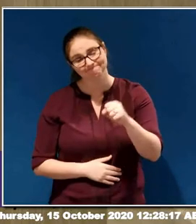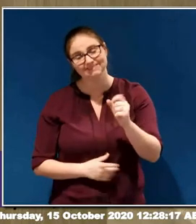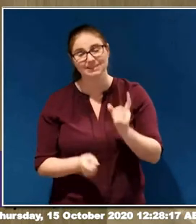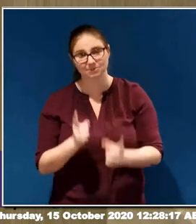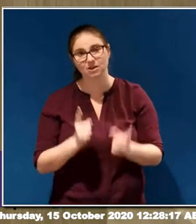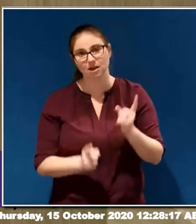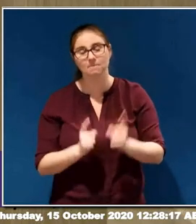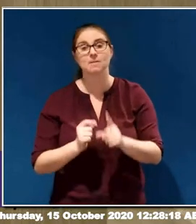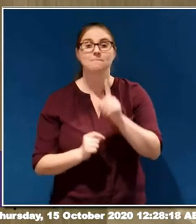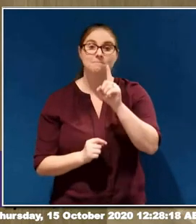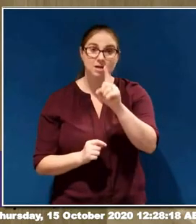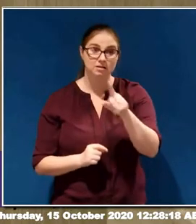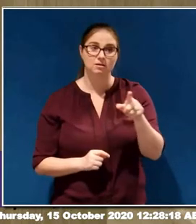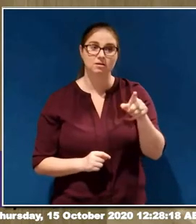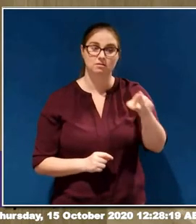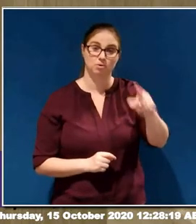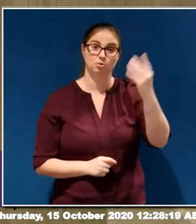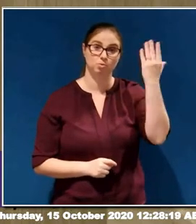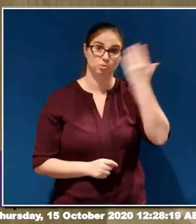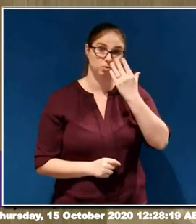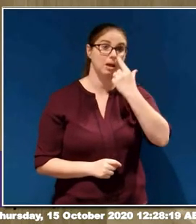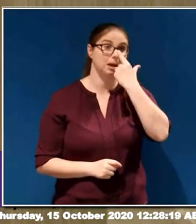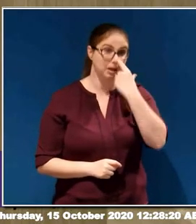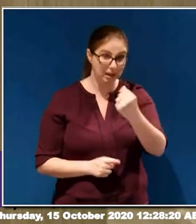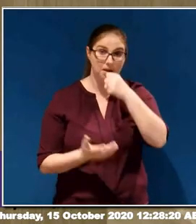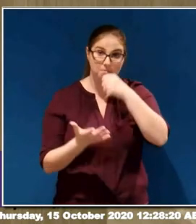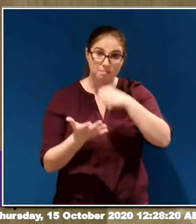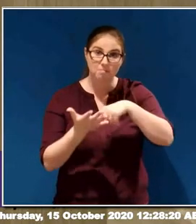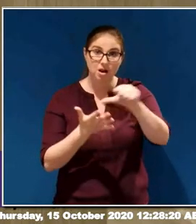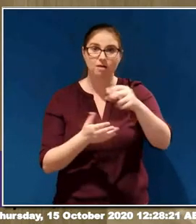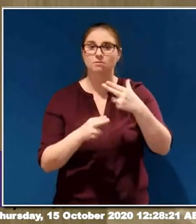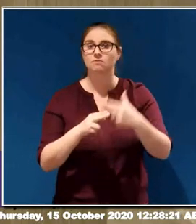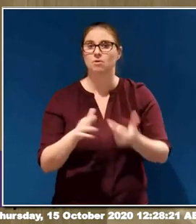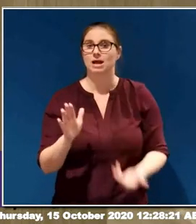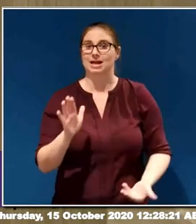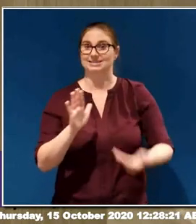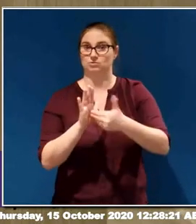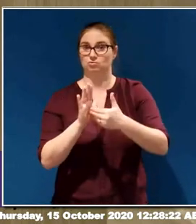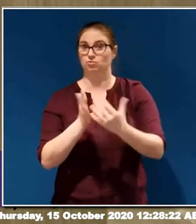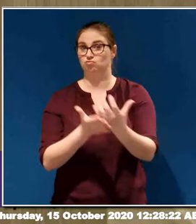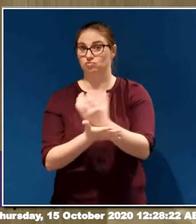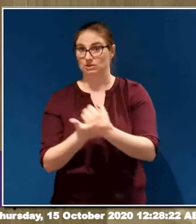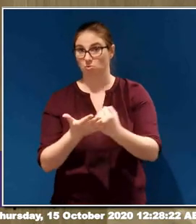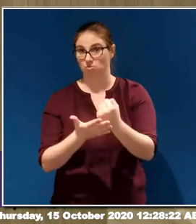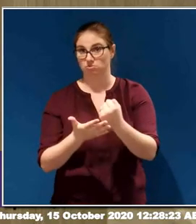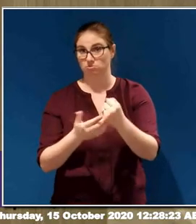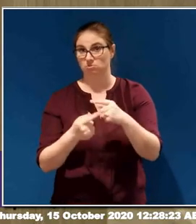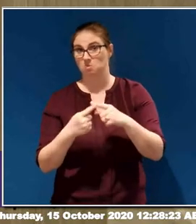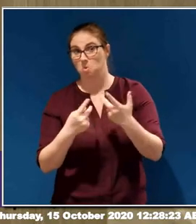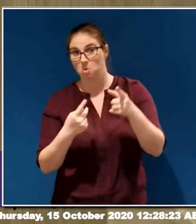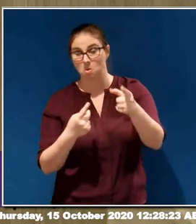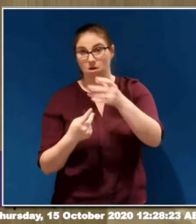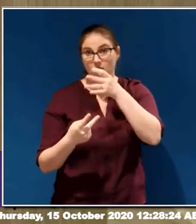an additional resource or be asking for additional teacher aide time but through